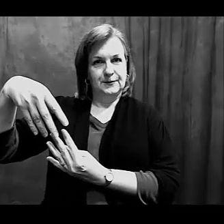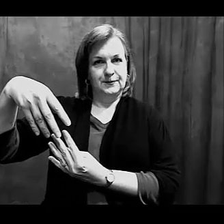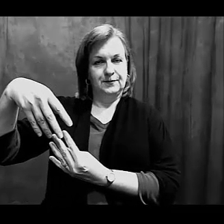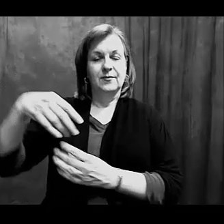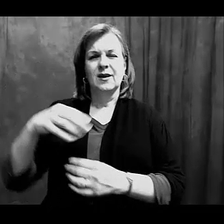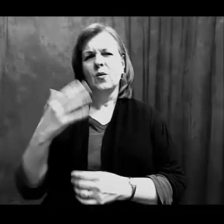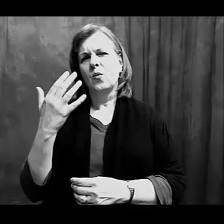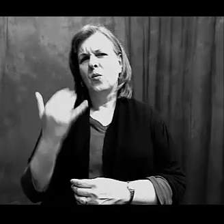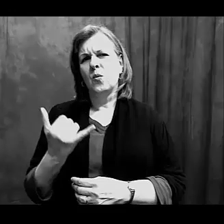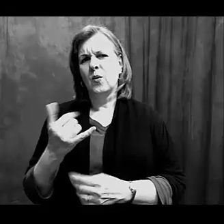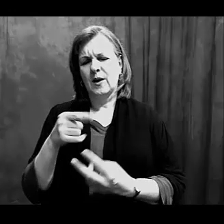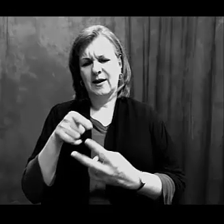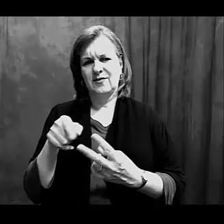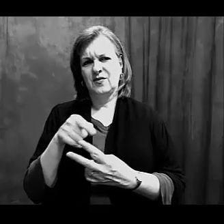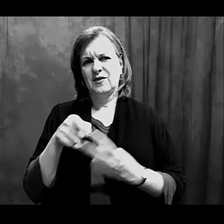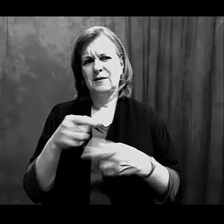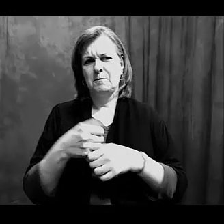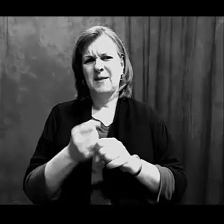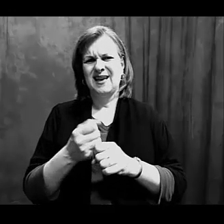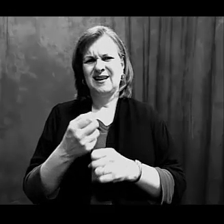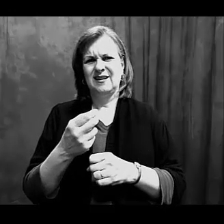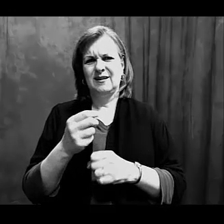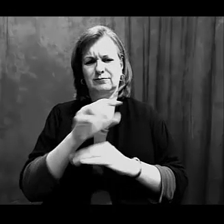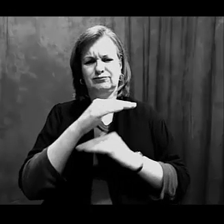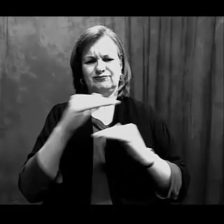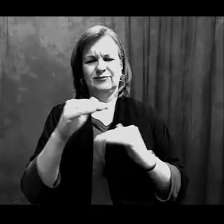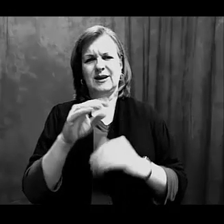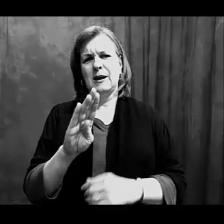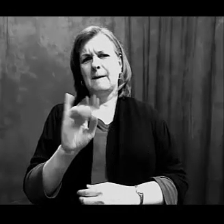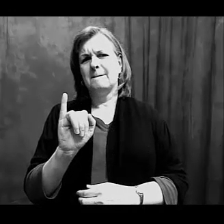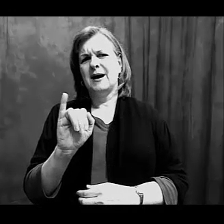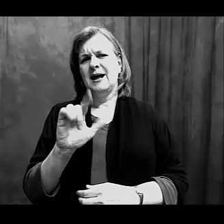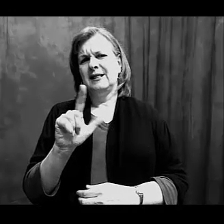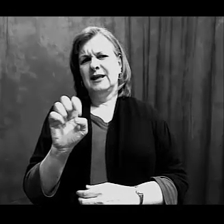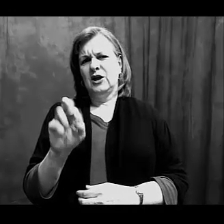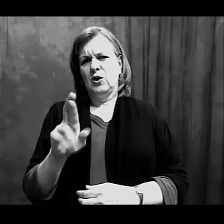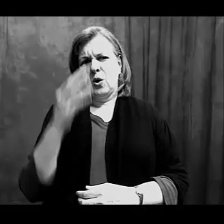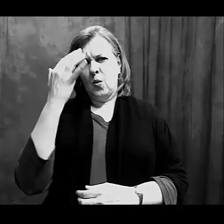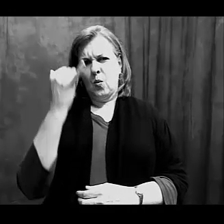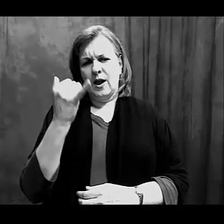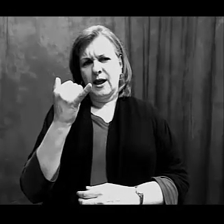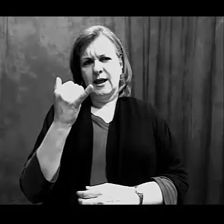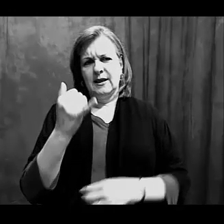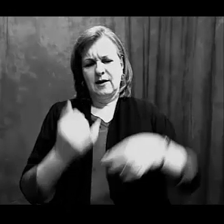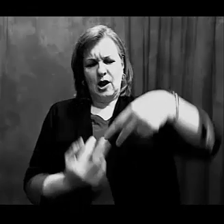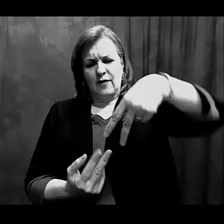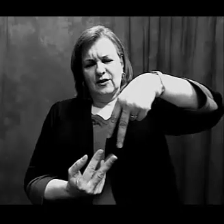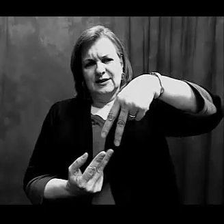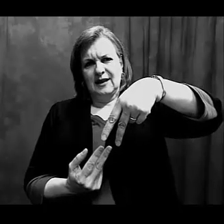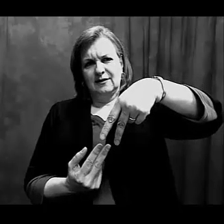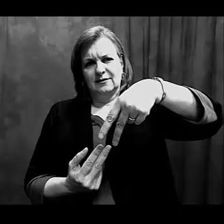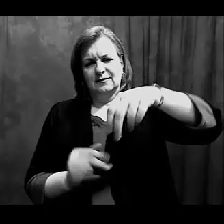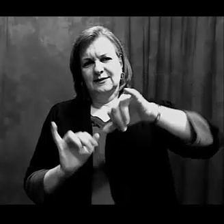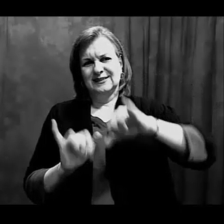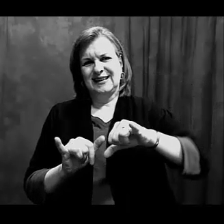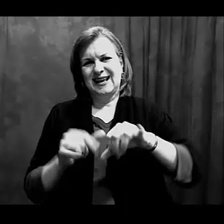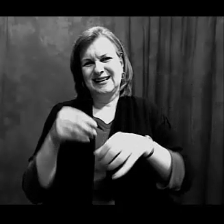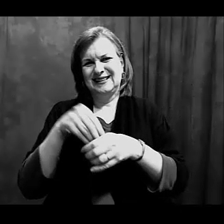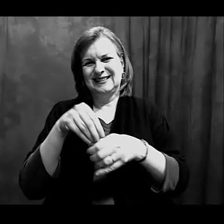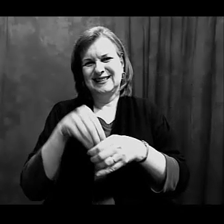so why do they form a bilayer? why are these tails pointed to this inside